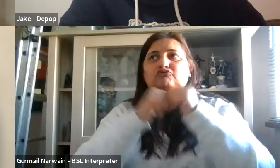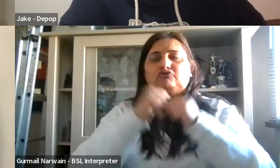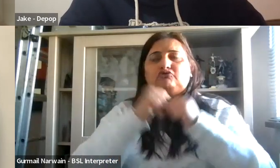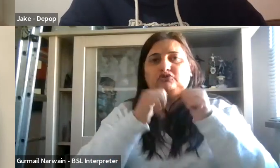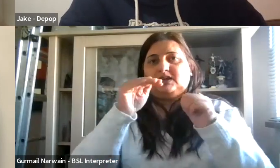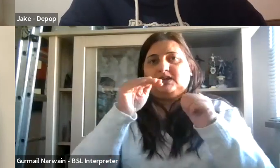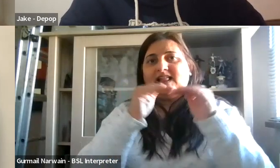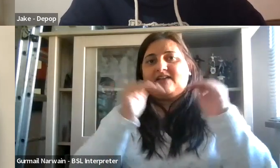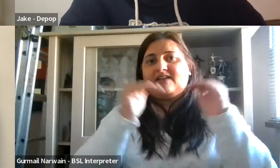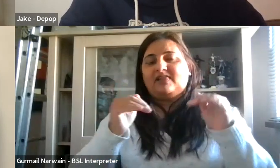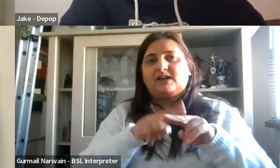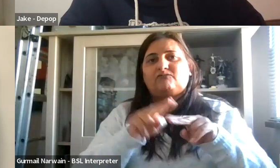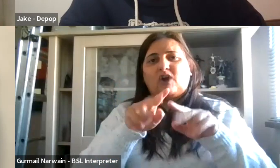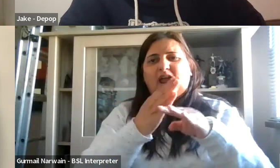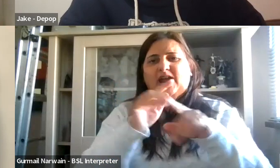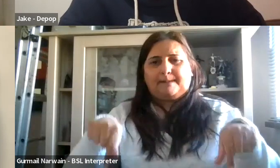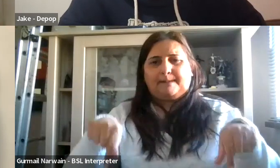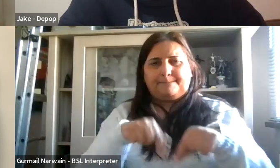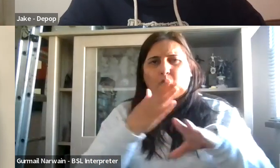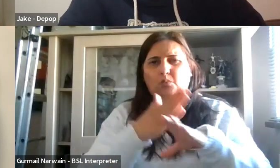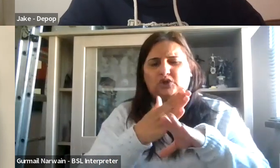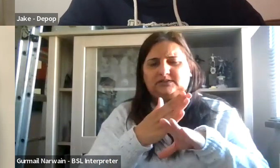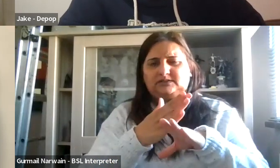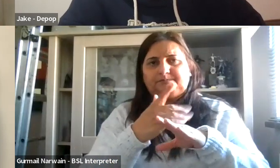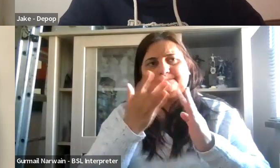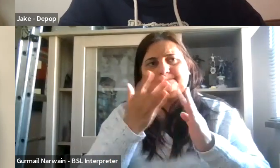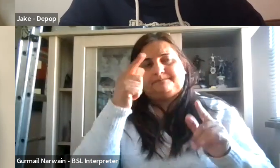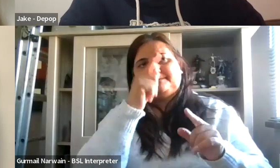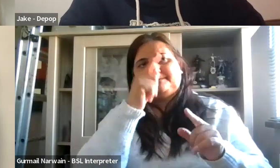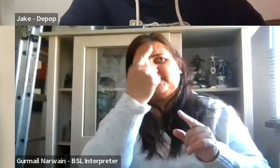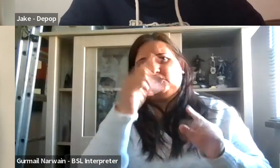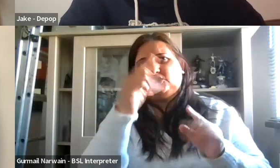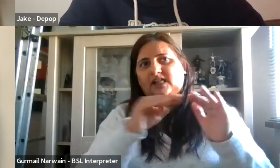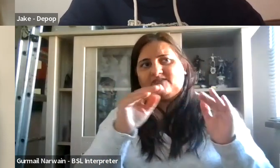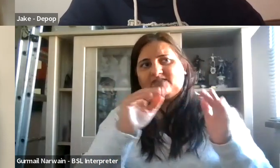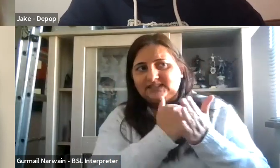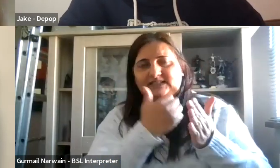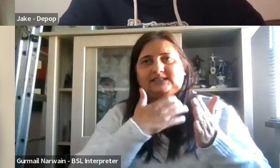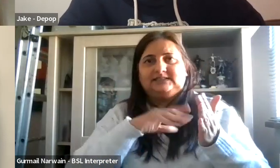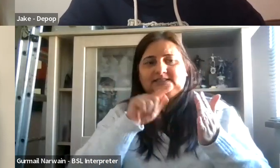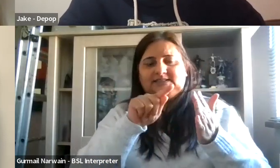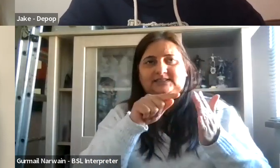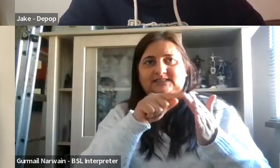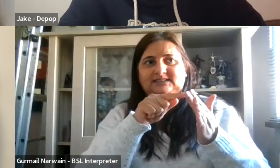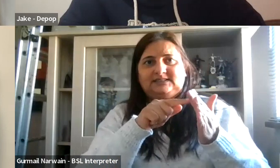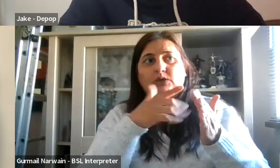framework that identifies at each level what skills and attributes are expected at that